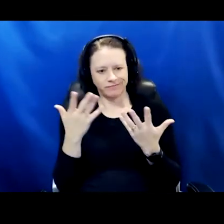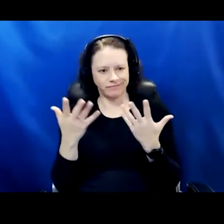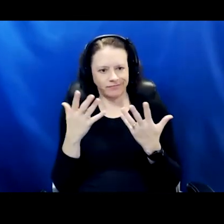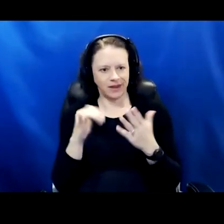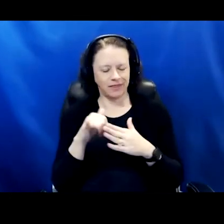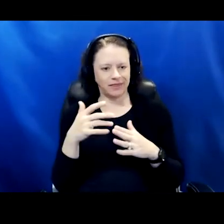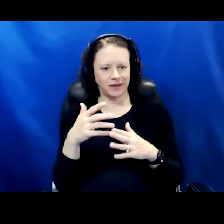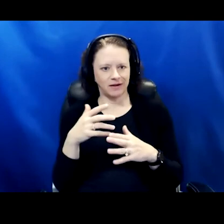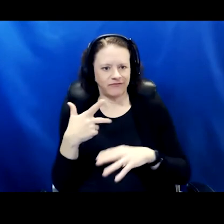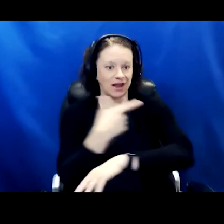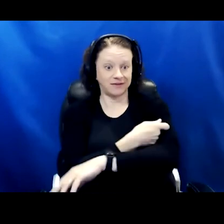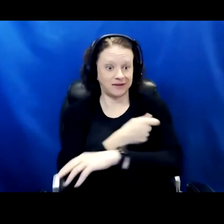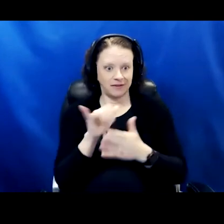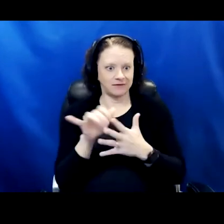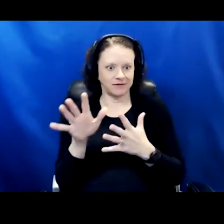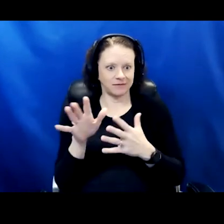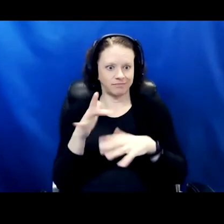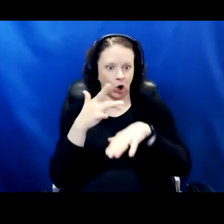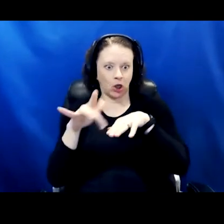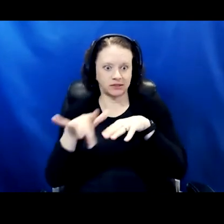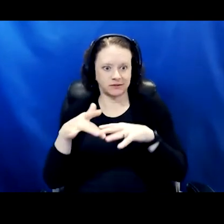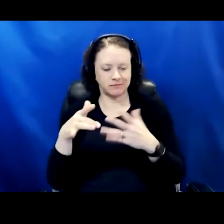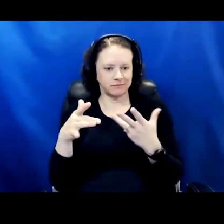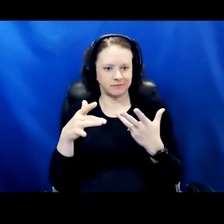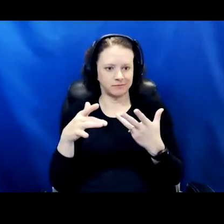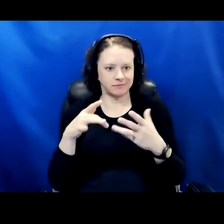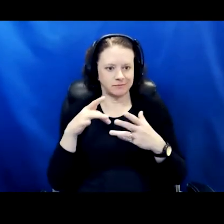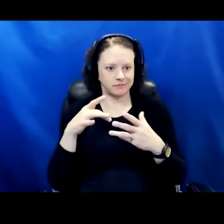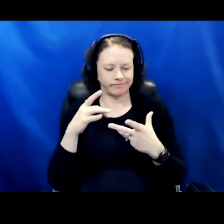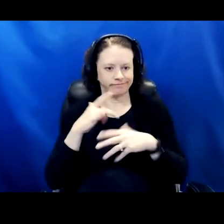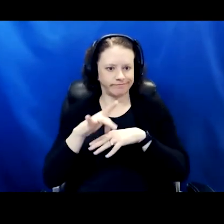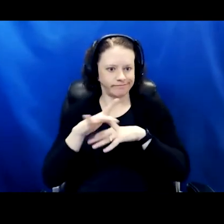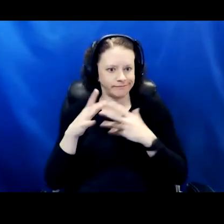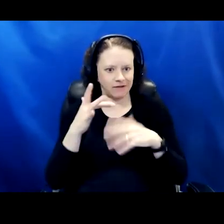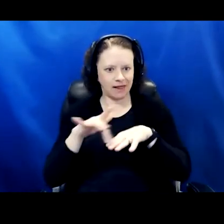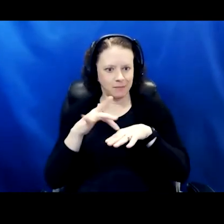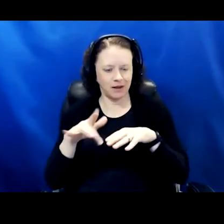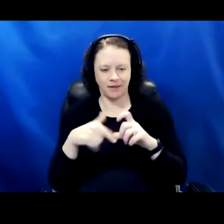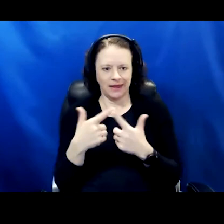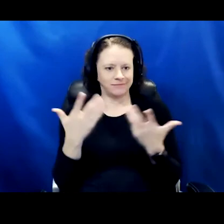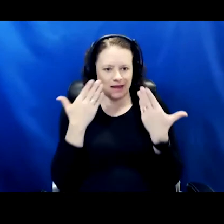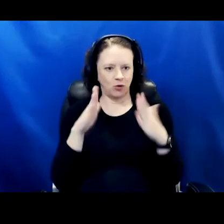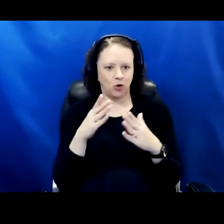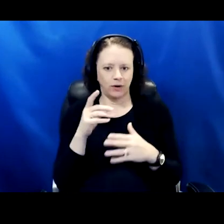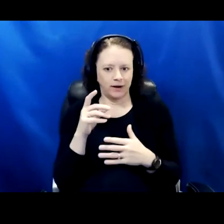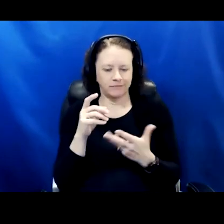that's available to you the soonest, I don't know how, if that, you know, how that works.